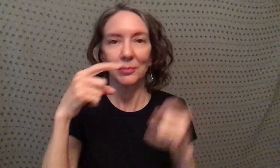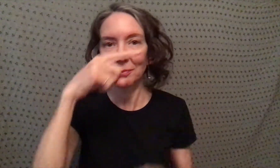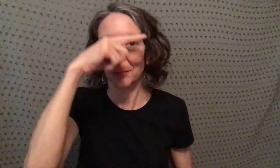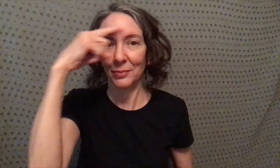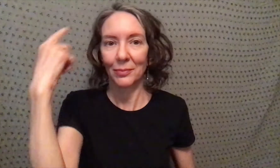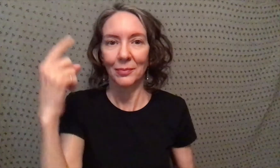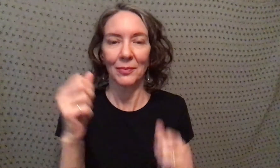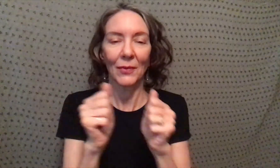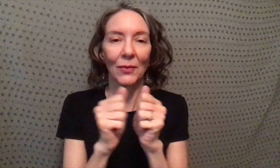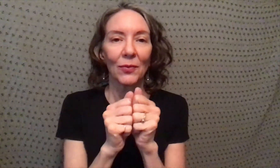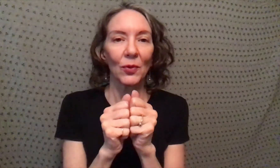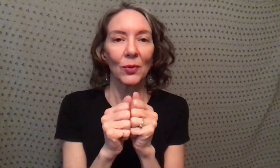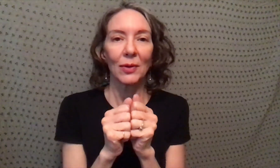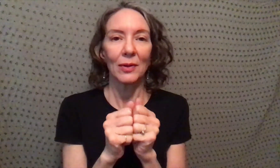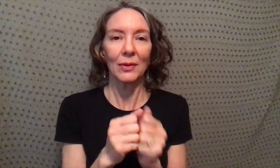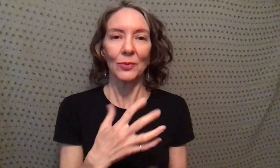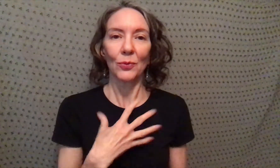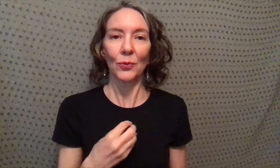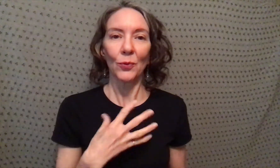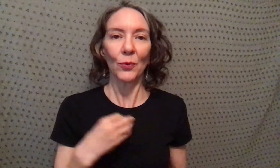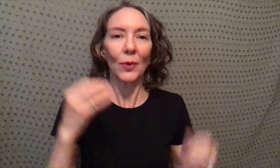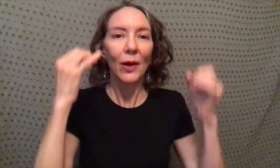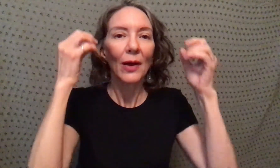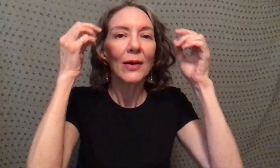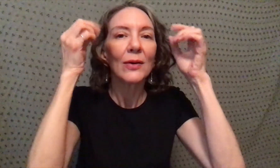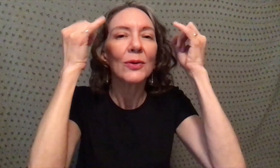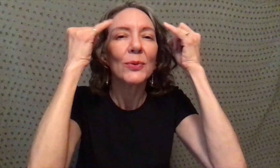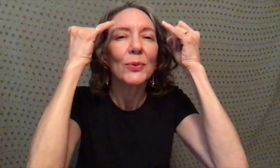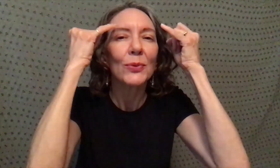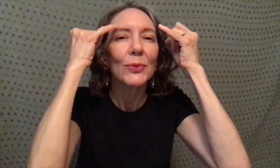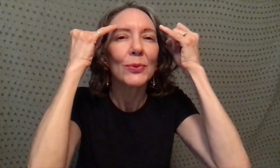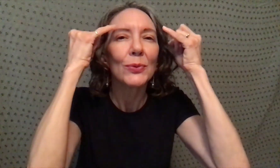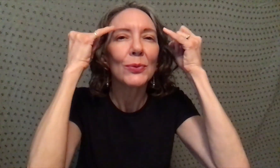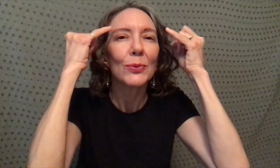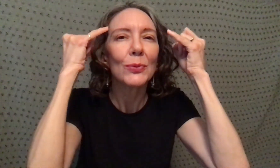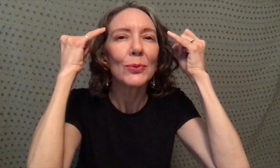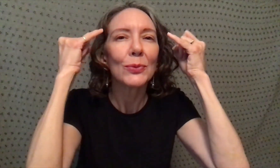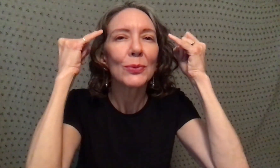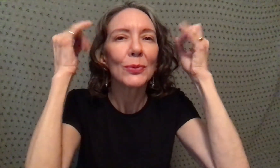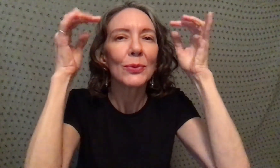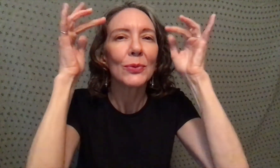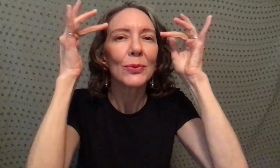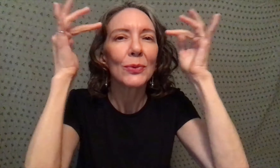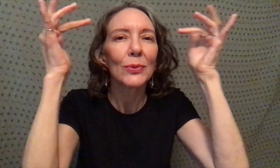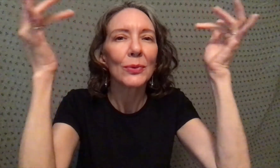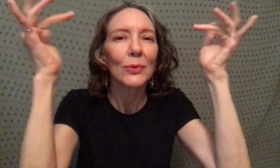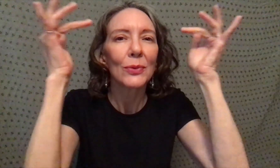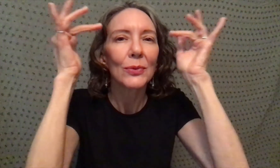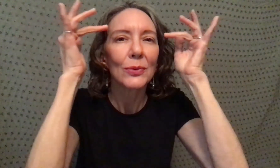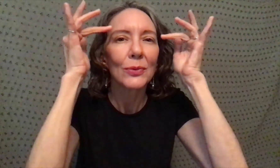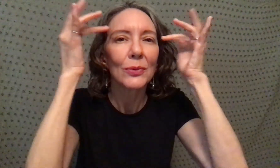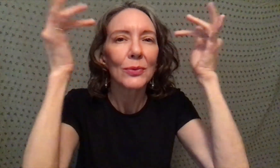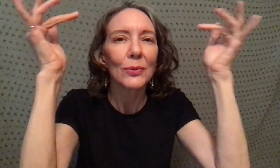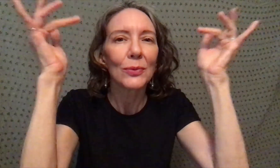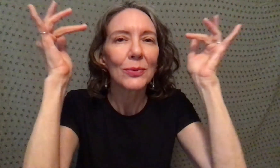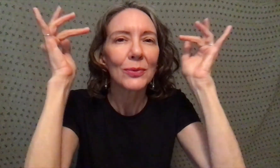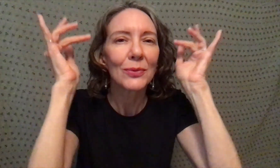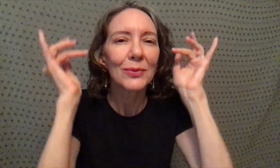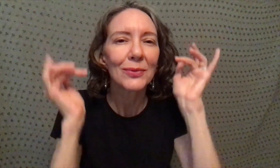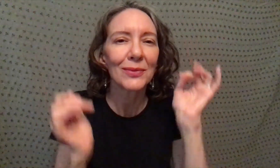they're black with some white details along the top edge that reflect light.